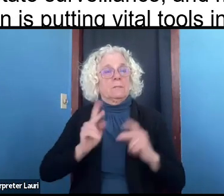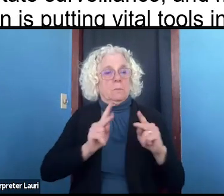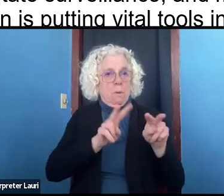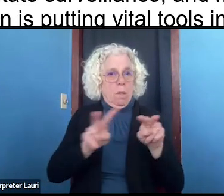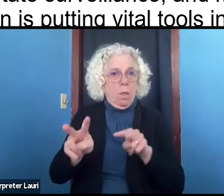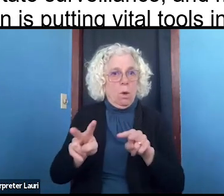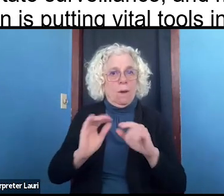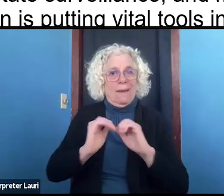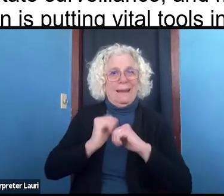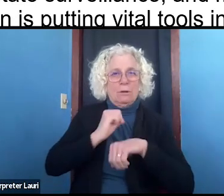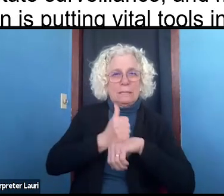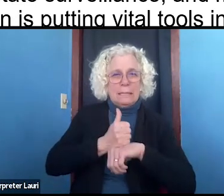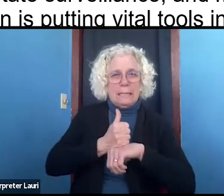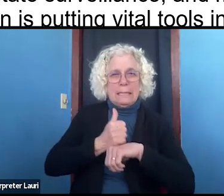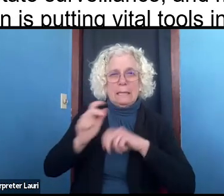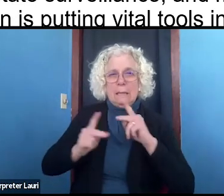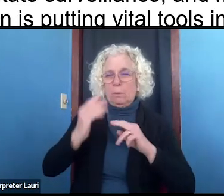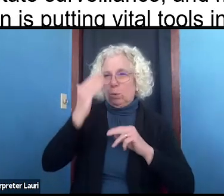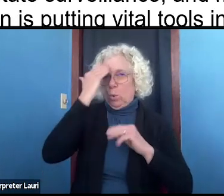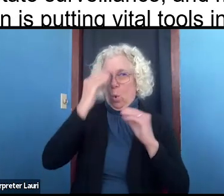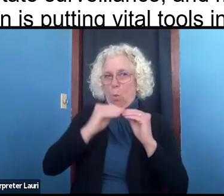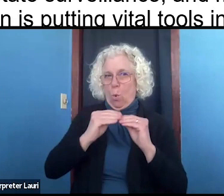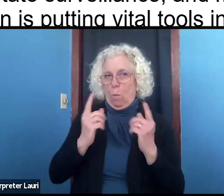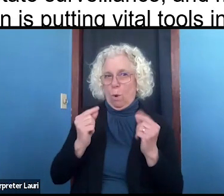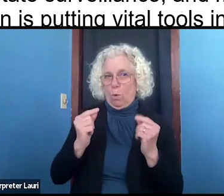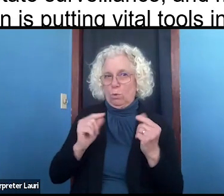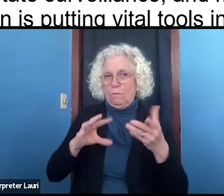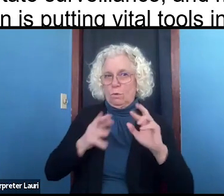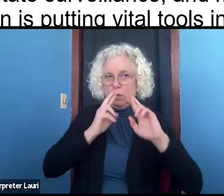public awareness of their efficacy of their crisis response systems.